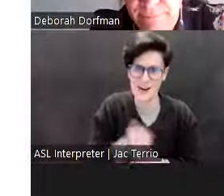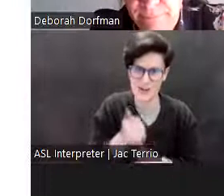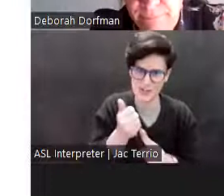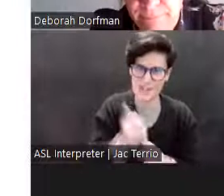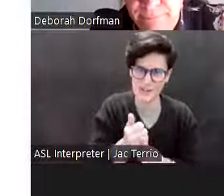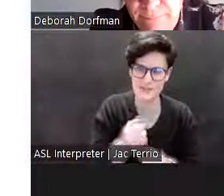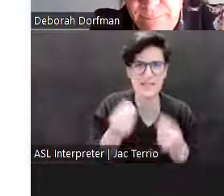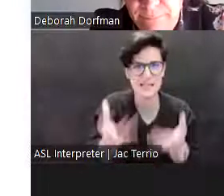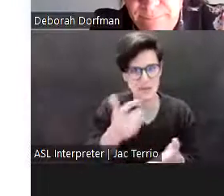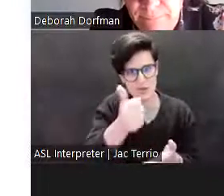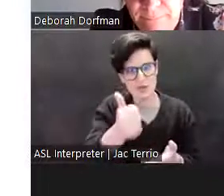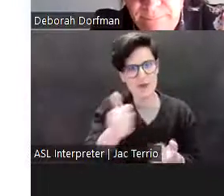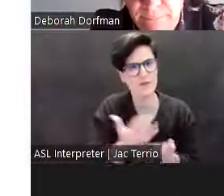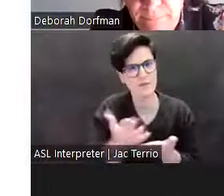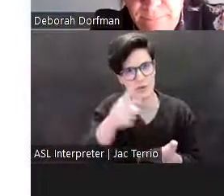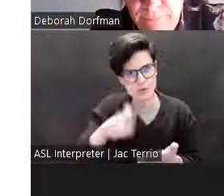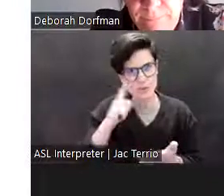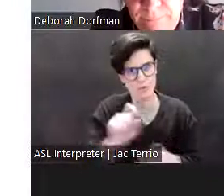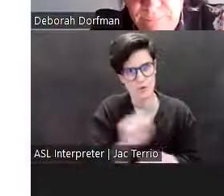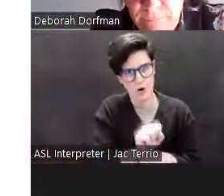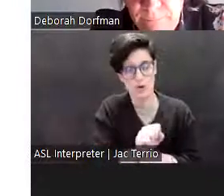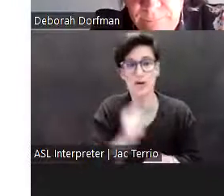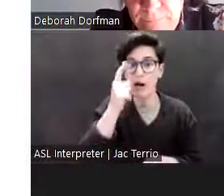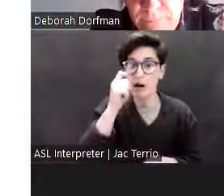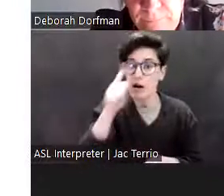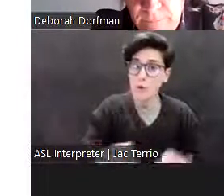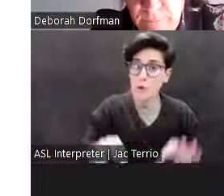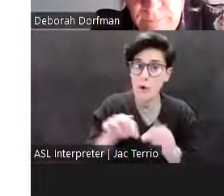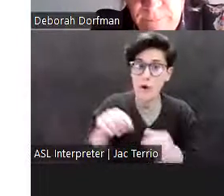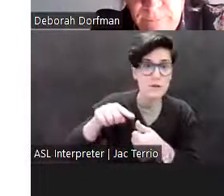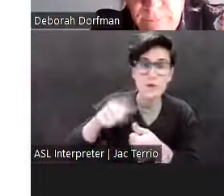is that you do not have to be a Us. 15:10:53 Citizen to be covered by the Americans